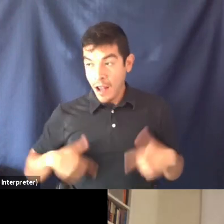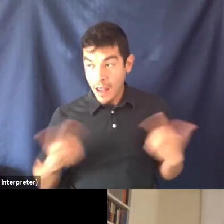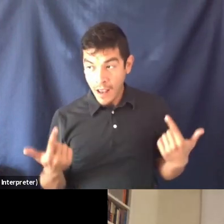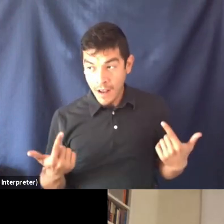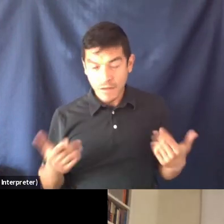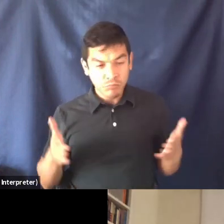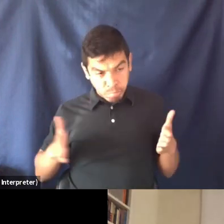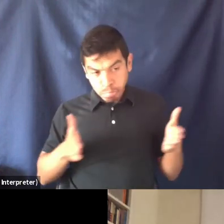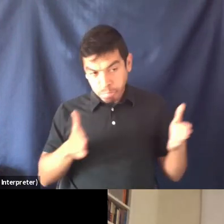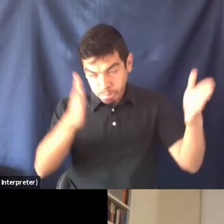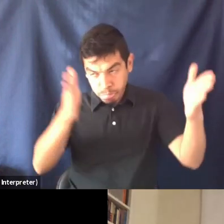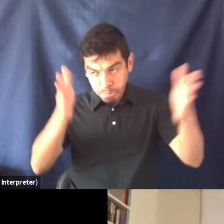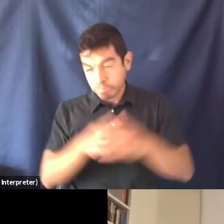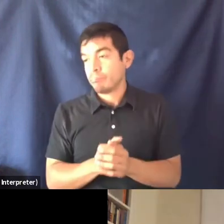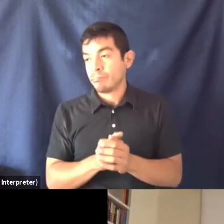on the peripheries of society.